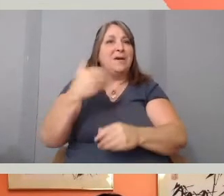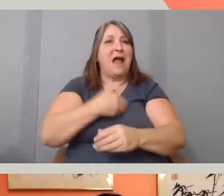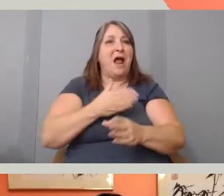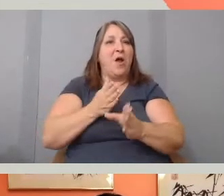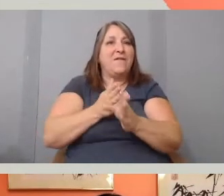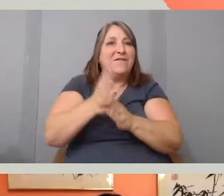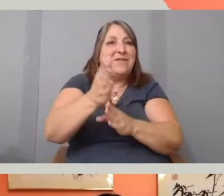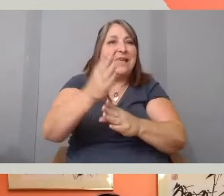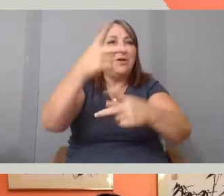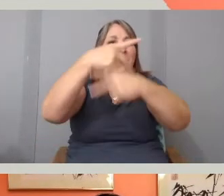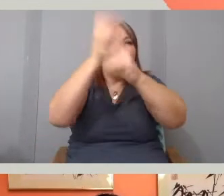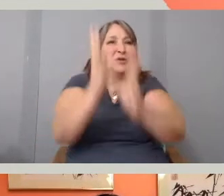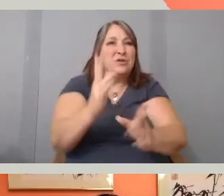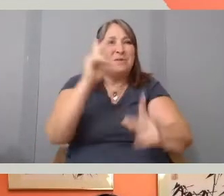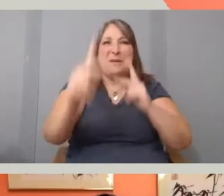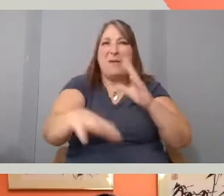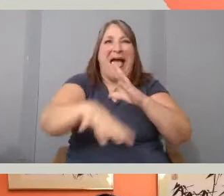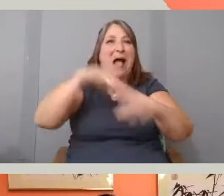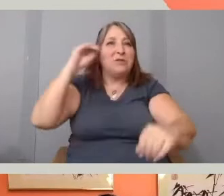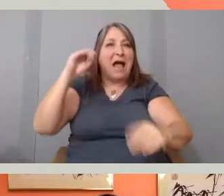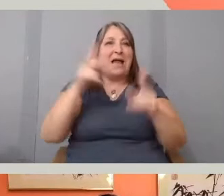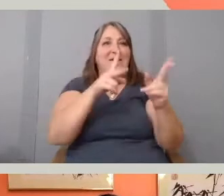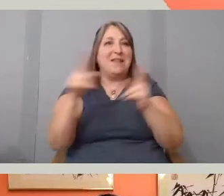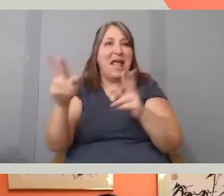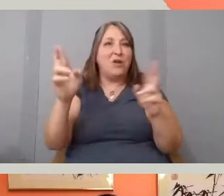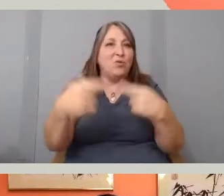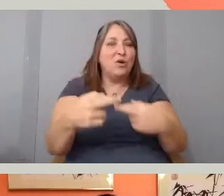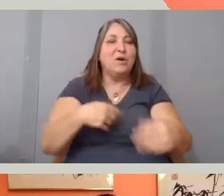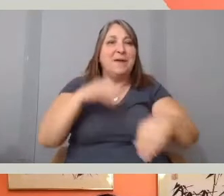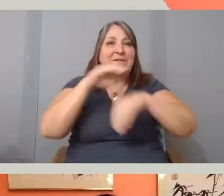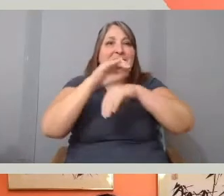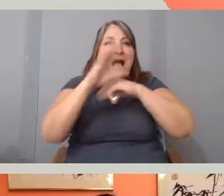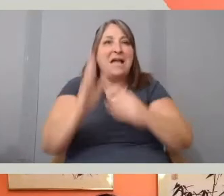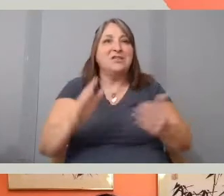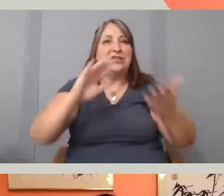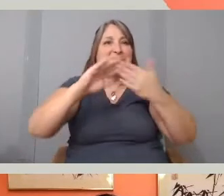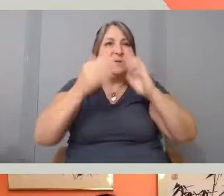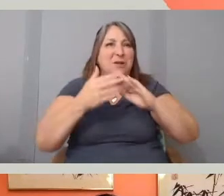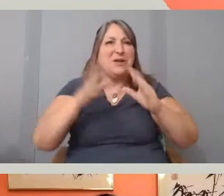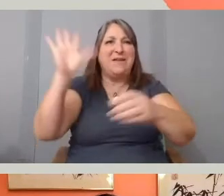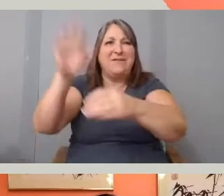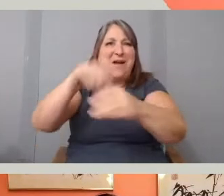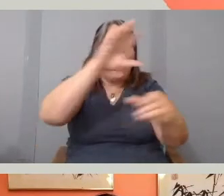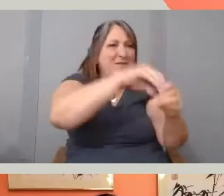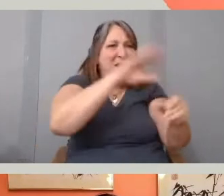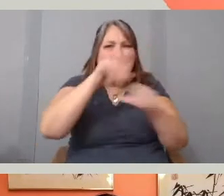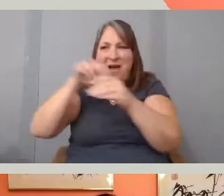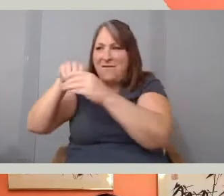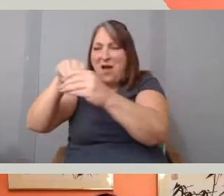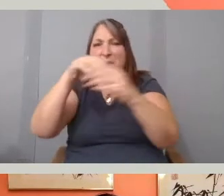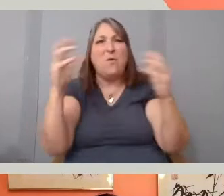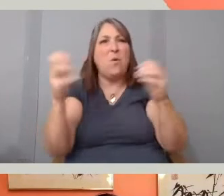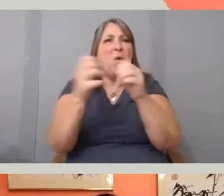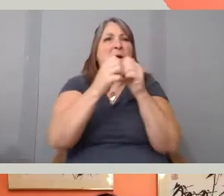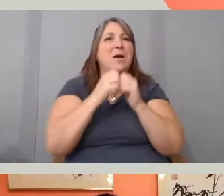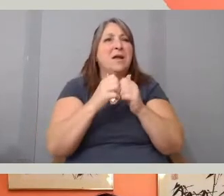people outside of the edit room, advisors, community. It was really a very integrative process.